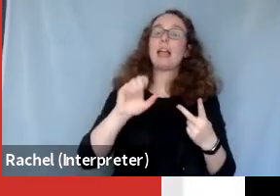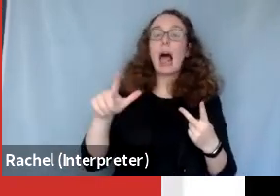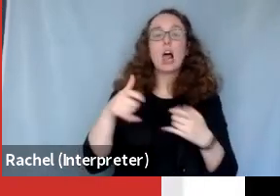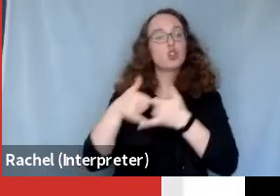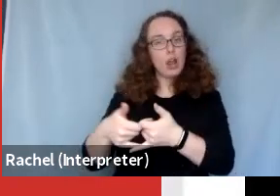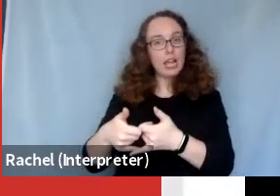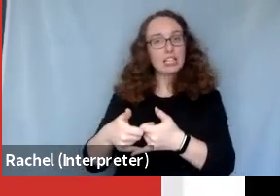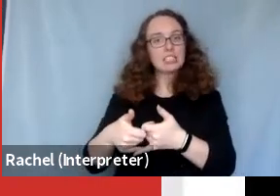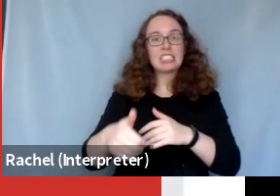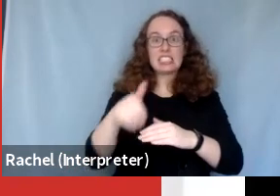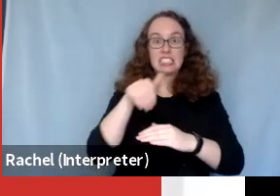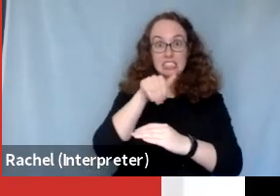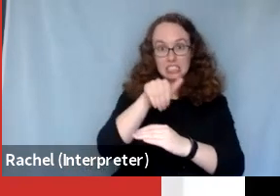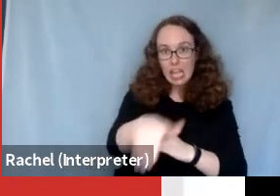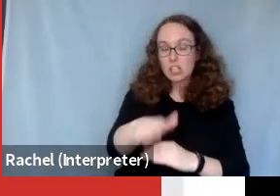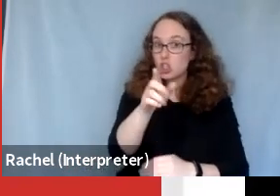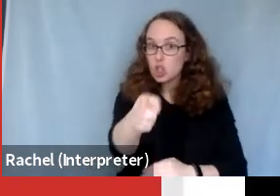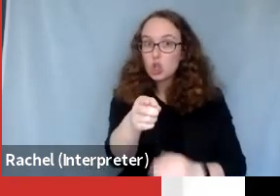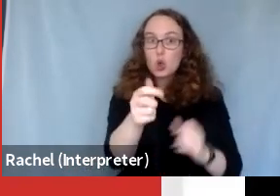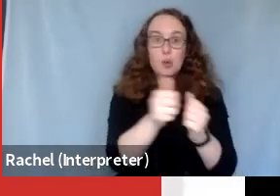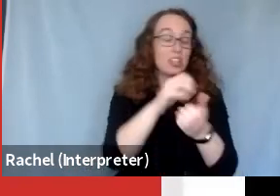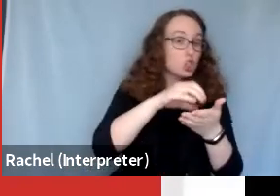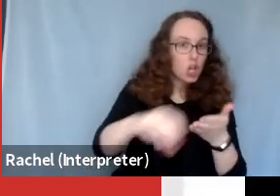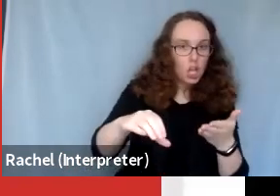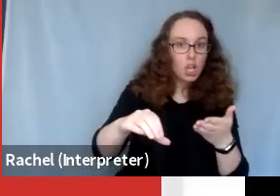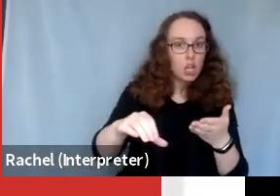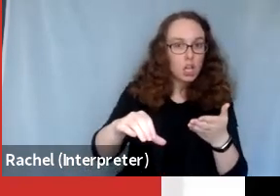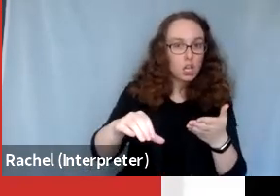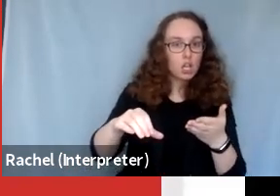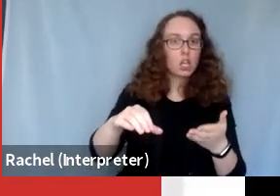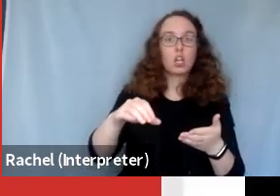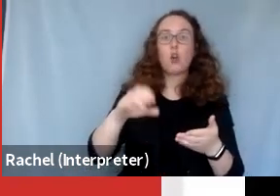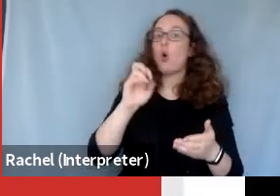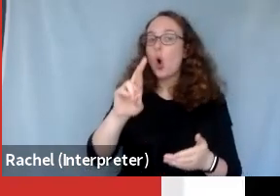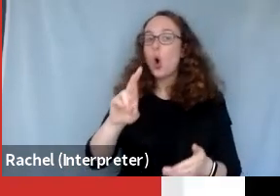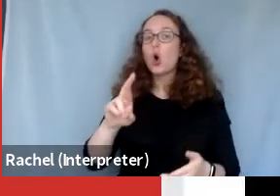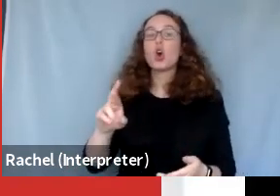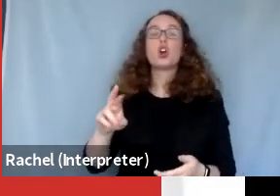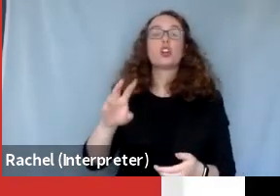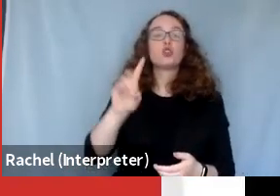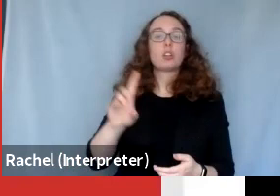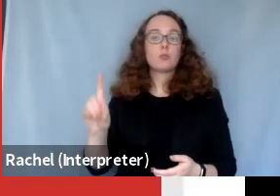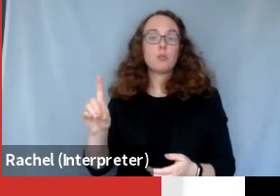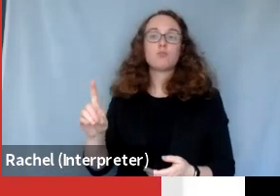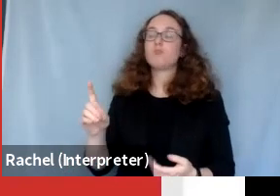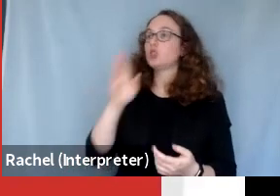you via check, or if you signed up for direct deposit through financial aid, already and that money is sent directly to